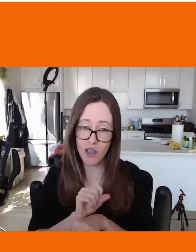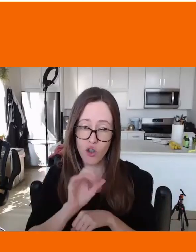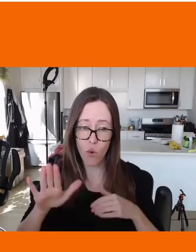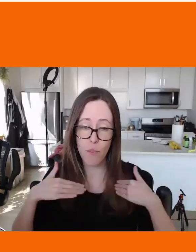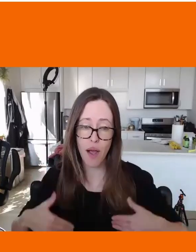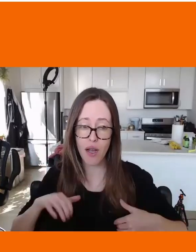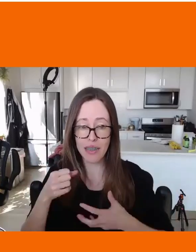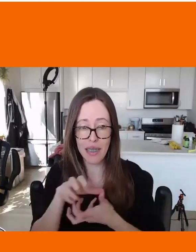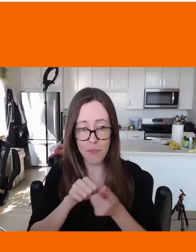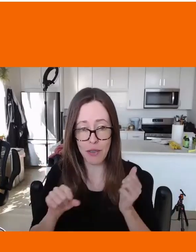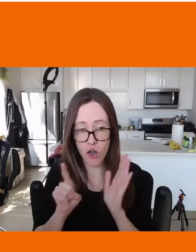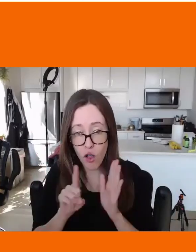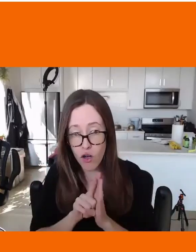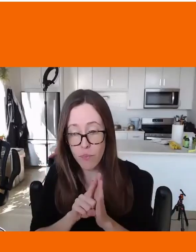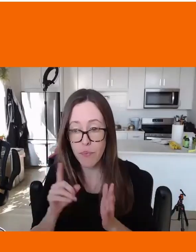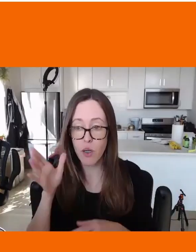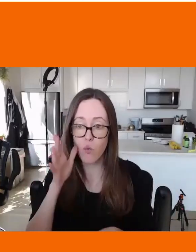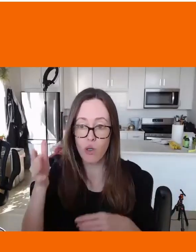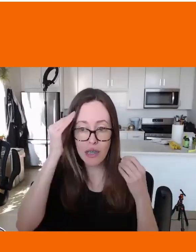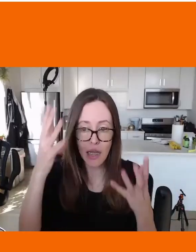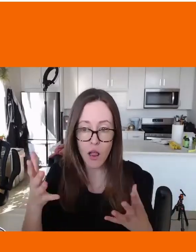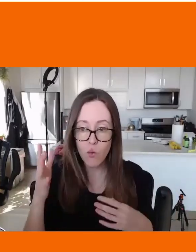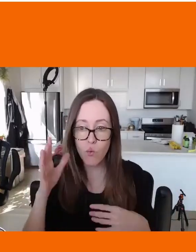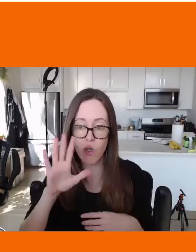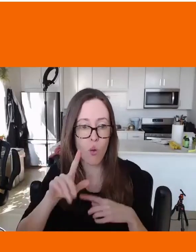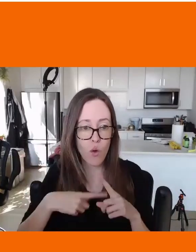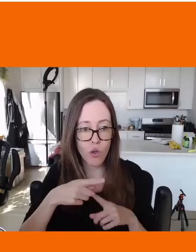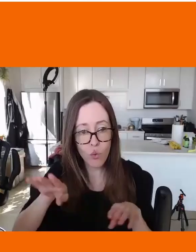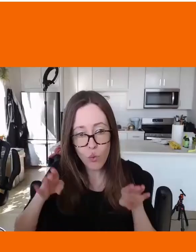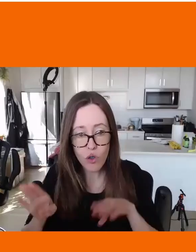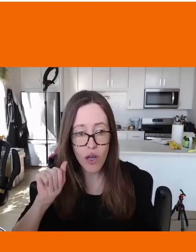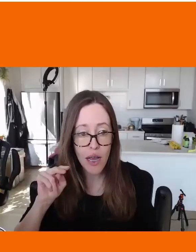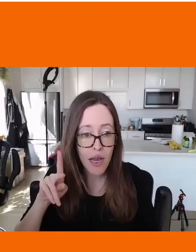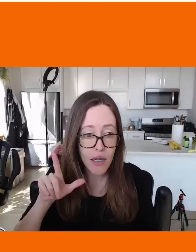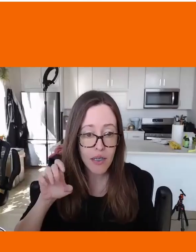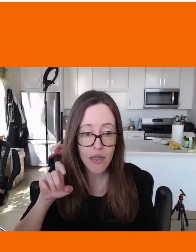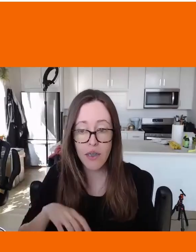So the TRVP1 is kind of like your body's damage alarm. It will send a signal letting you